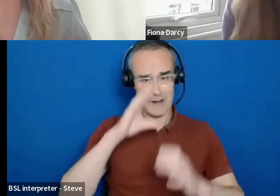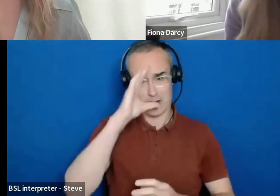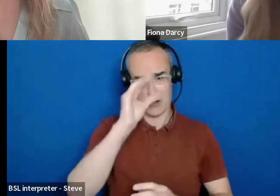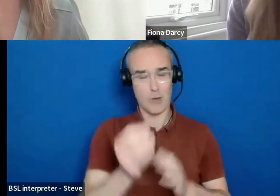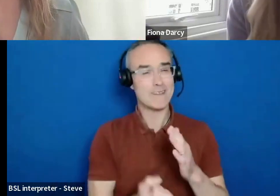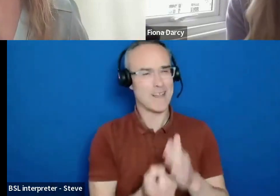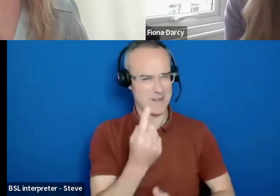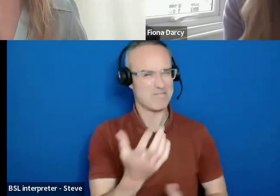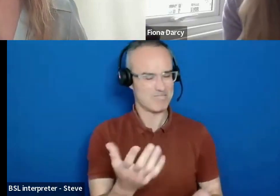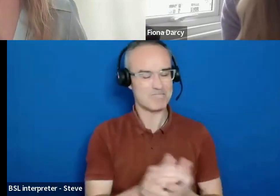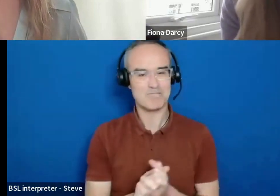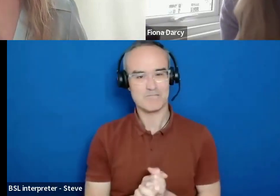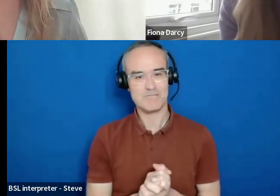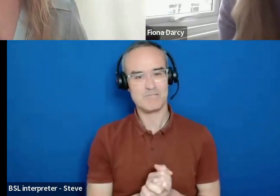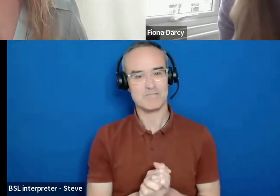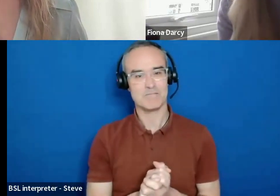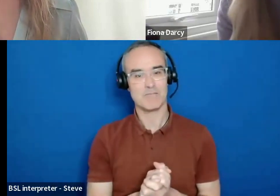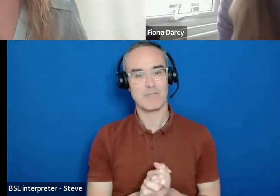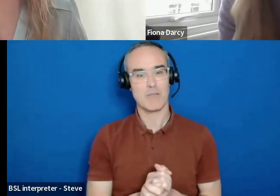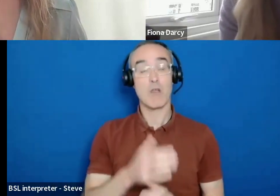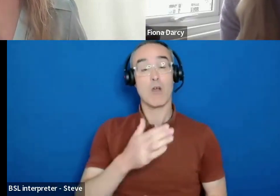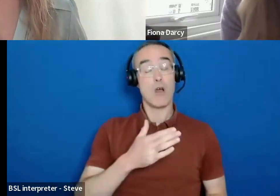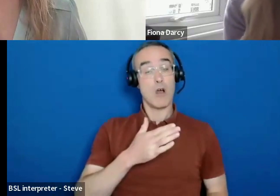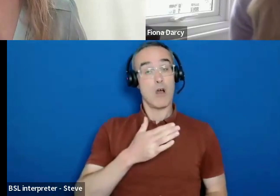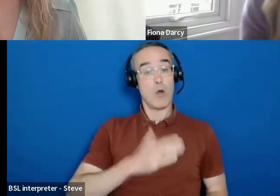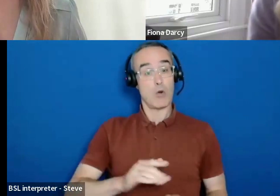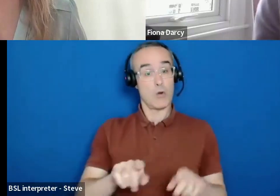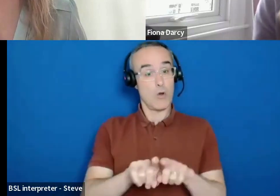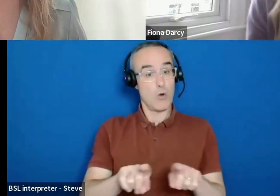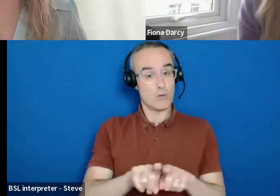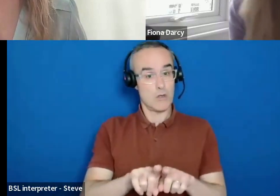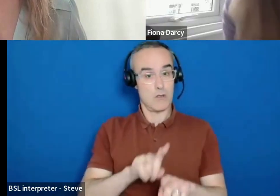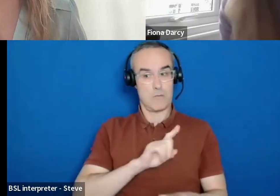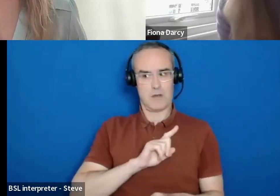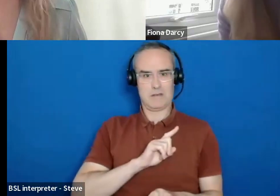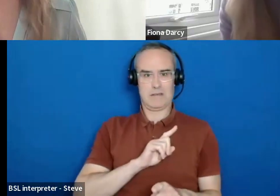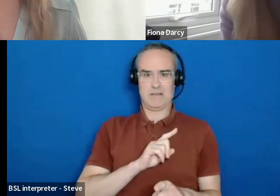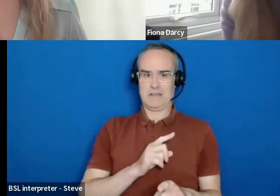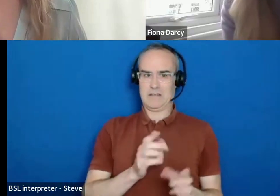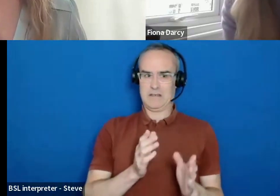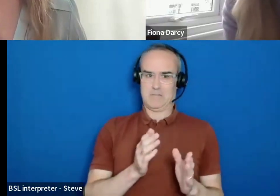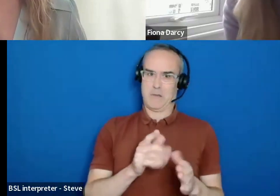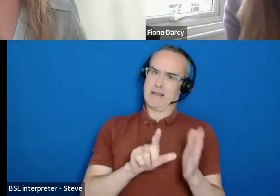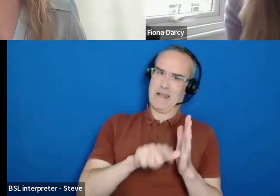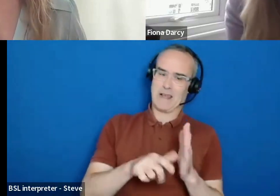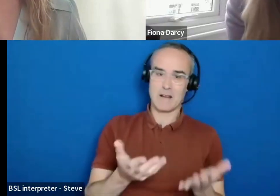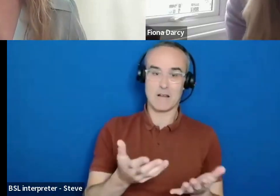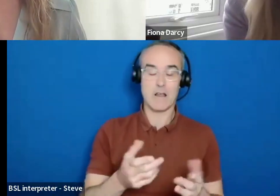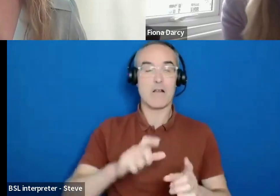And then I just really wanted to quickly touch on because I realize I might have gone over a bit the Disability Confident scheme.